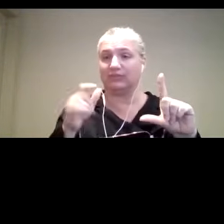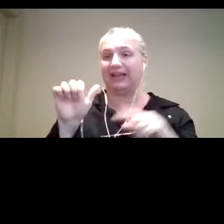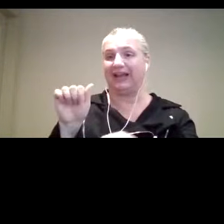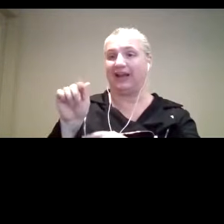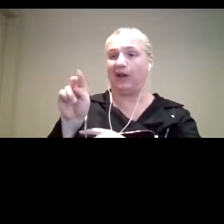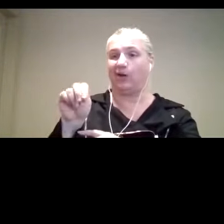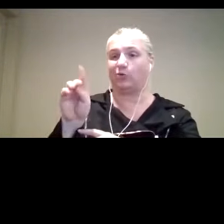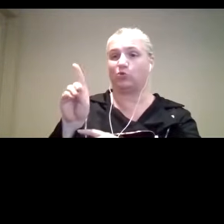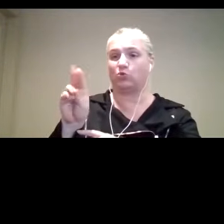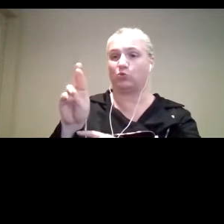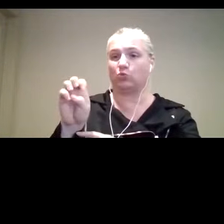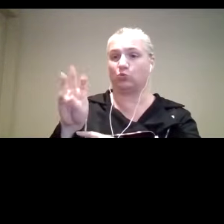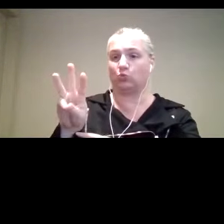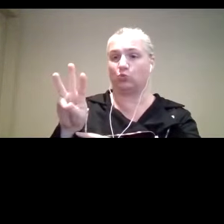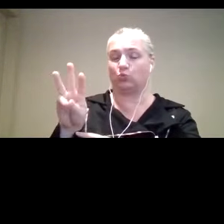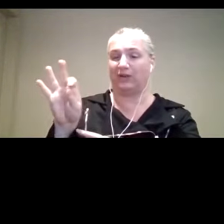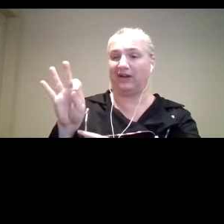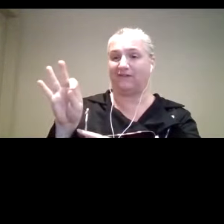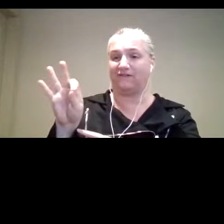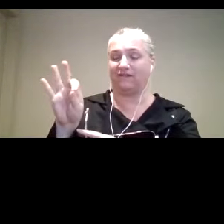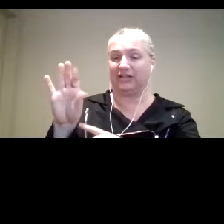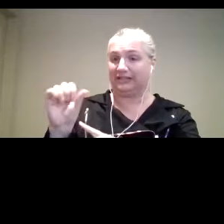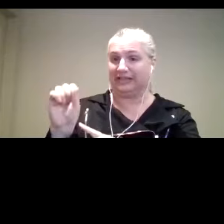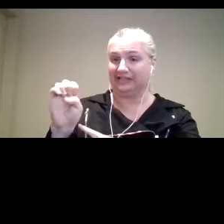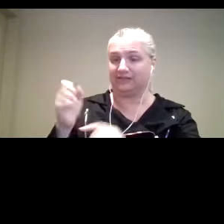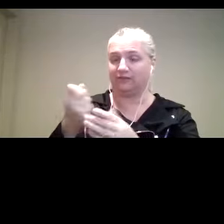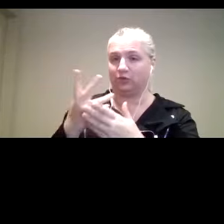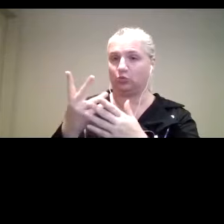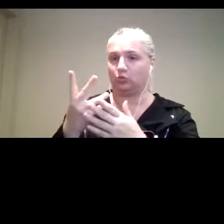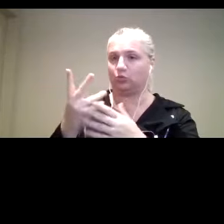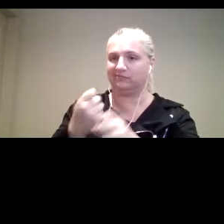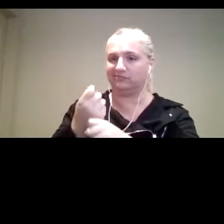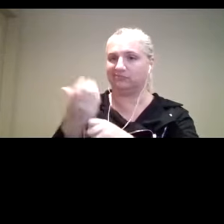that was decided by the Supreme Court a few years ago.